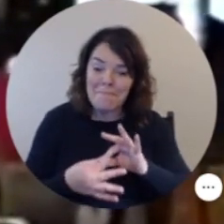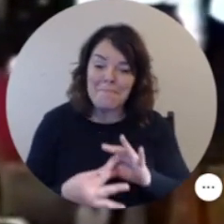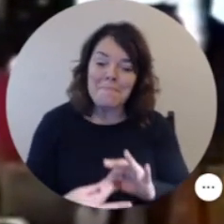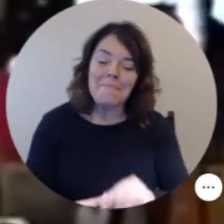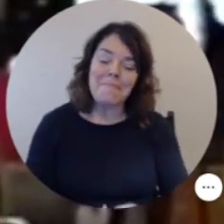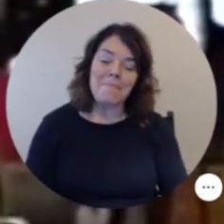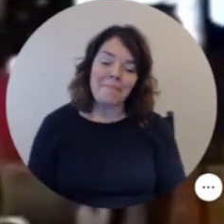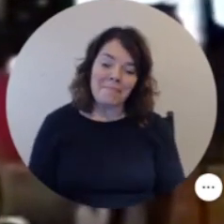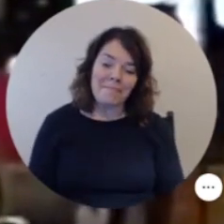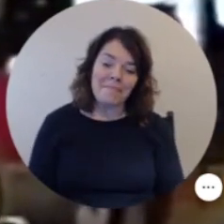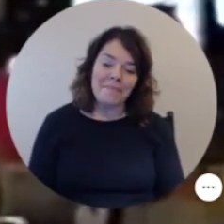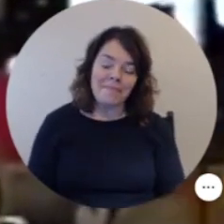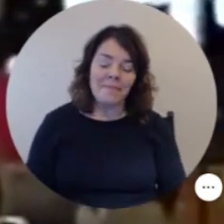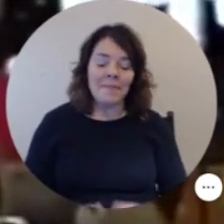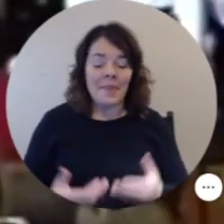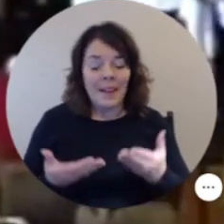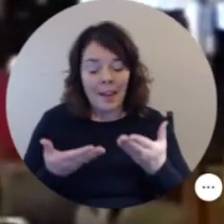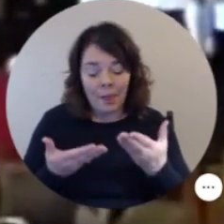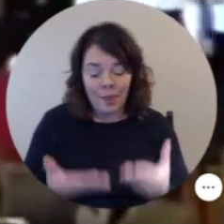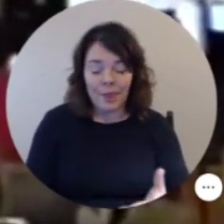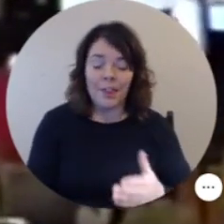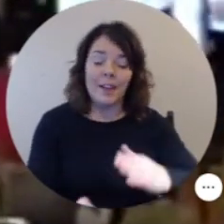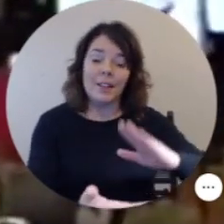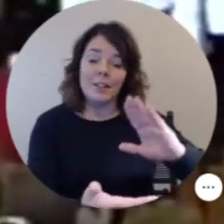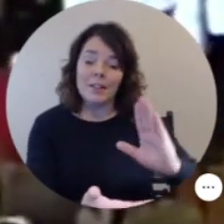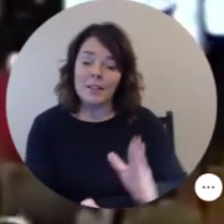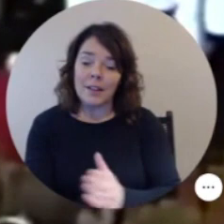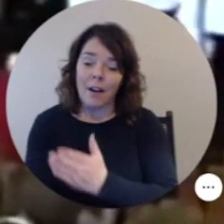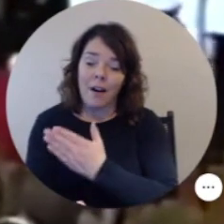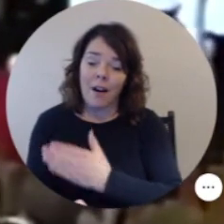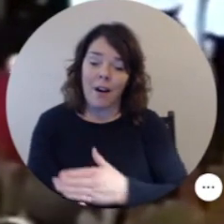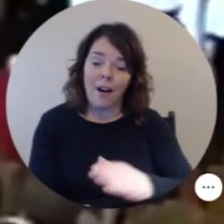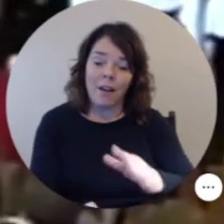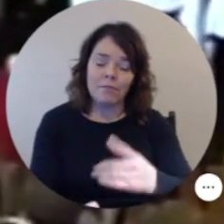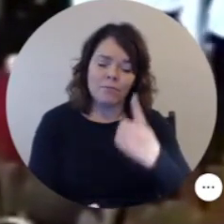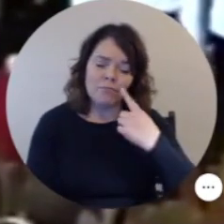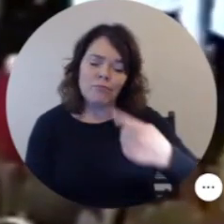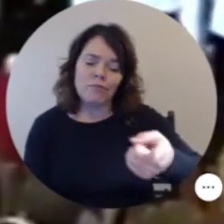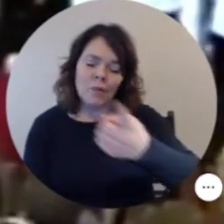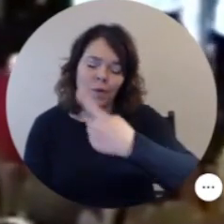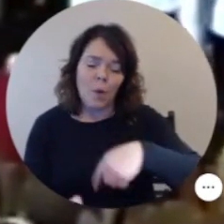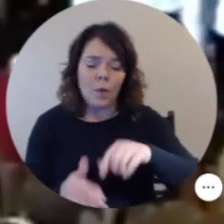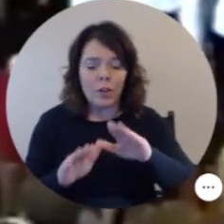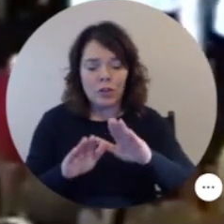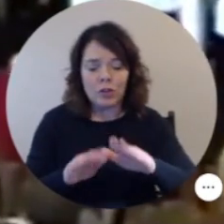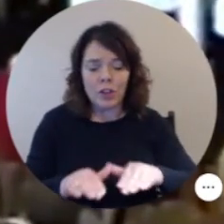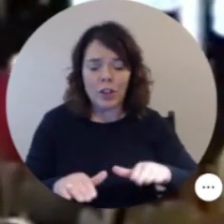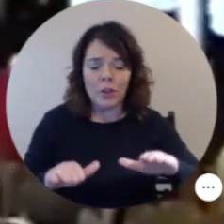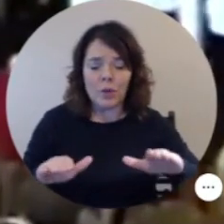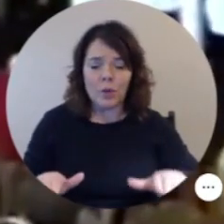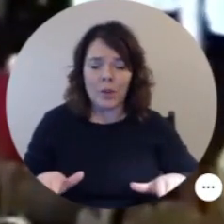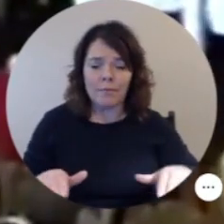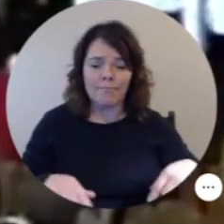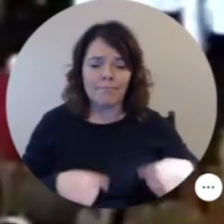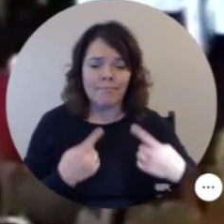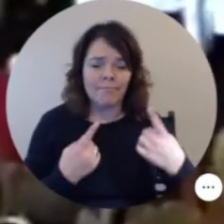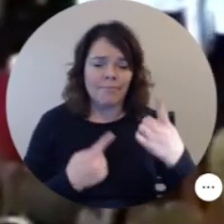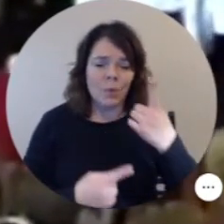This song is for the children